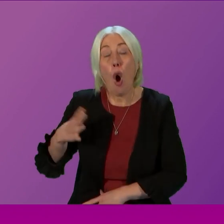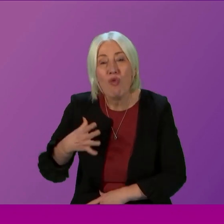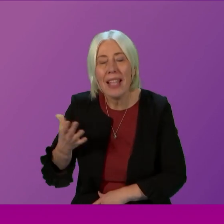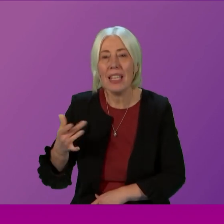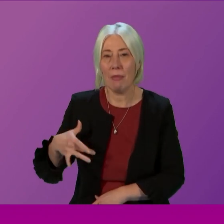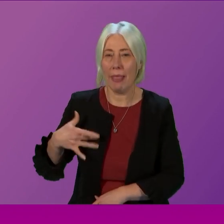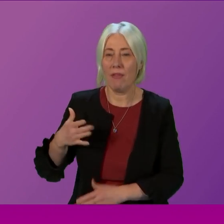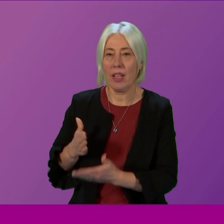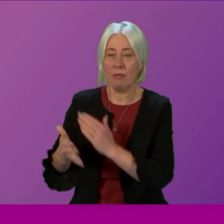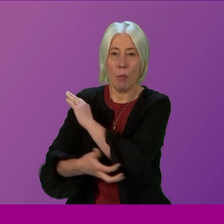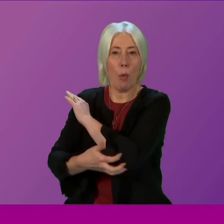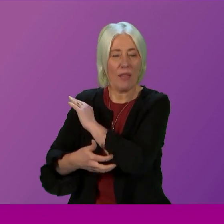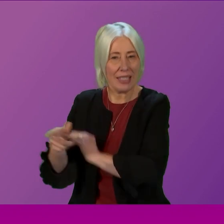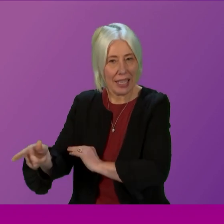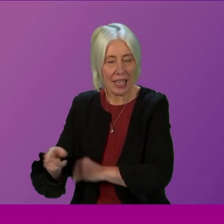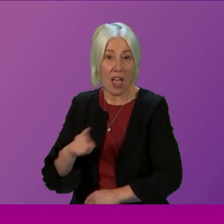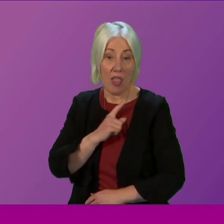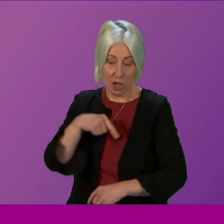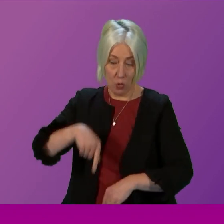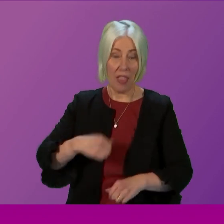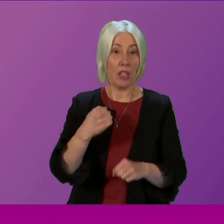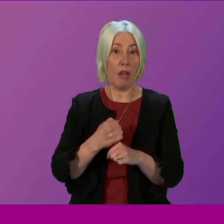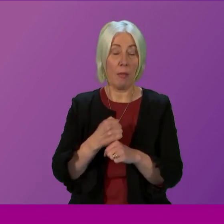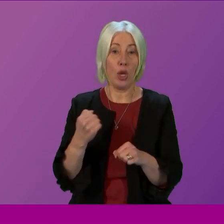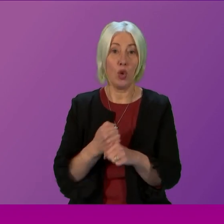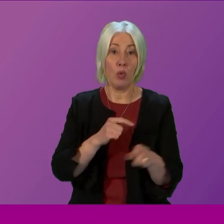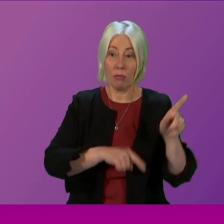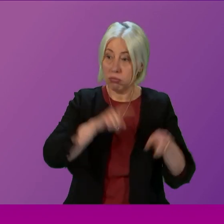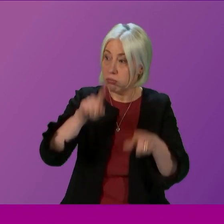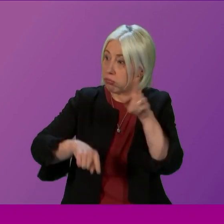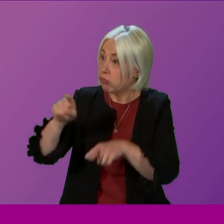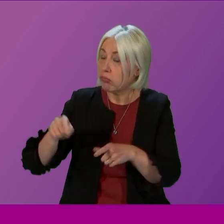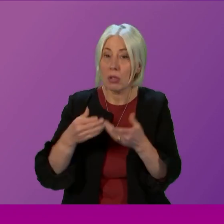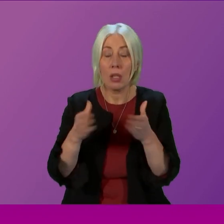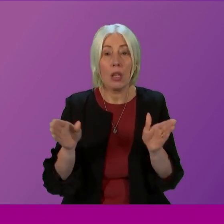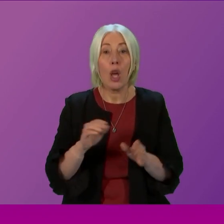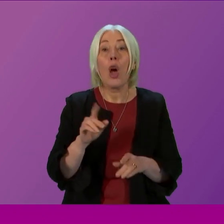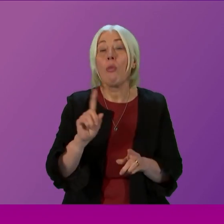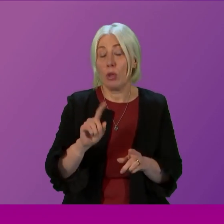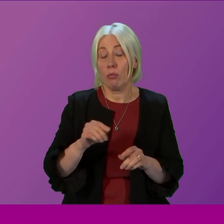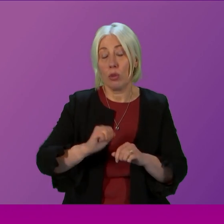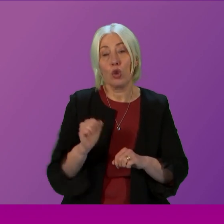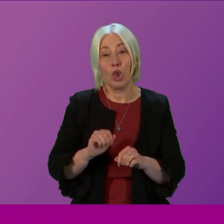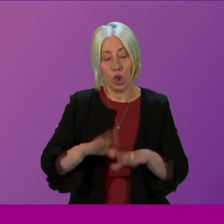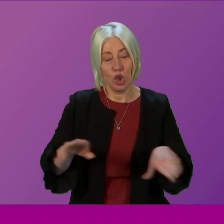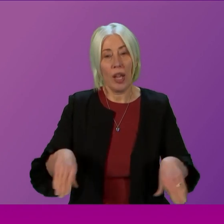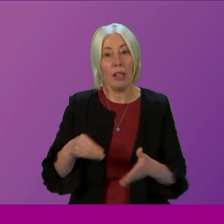is why the Scottish Government is taking the range of action that it is taking, including the Scottish child payment, for example. I call on the United Kingdom